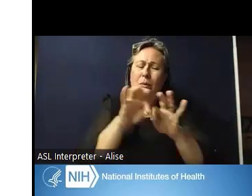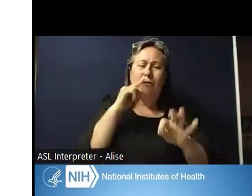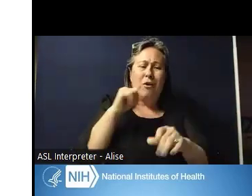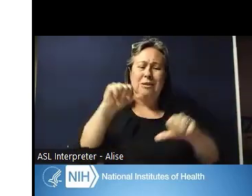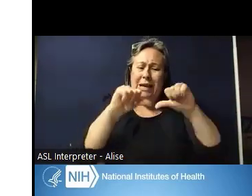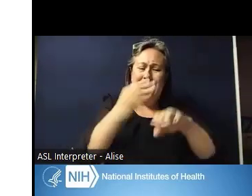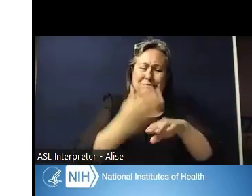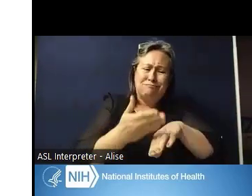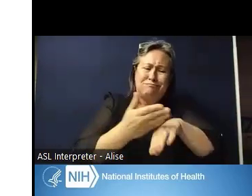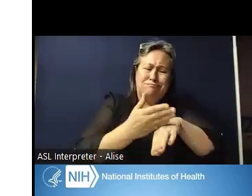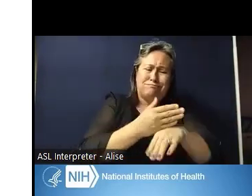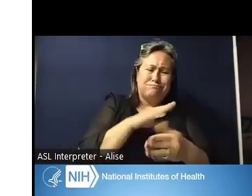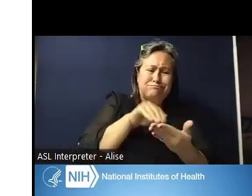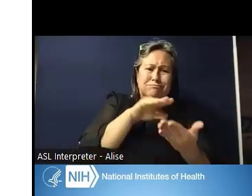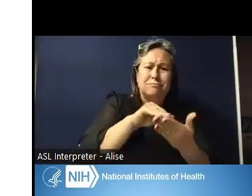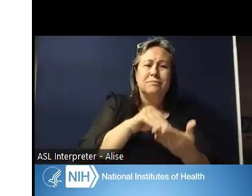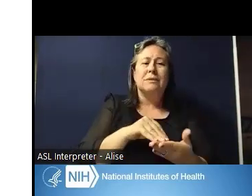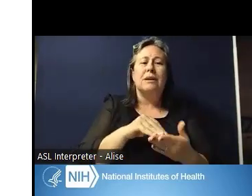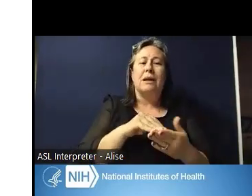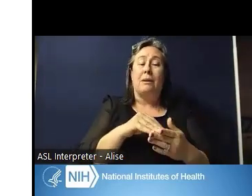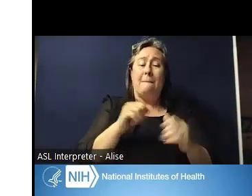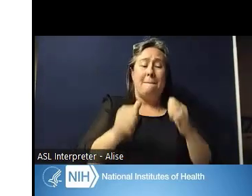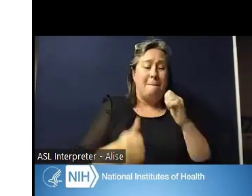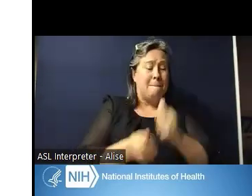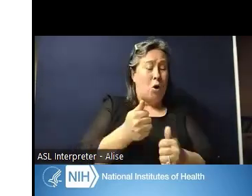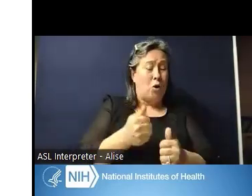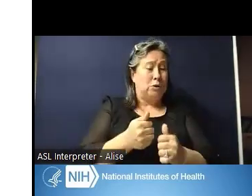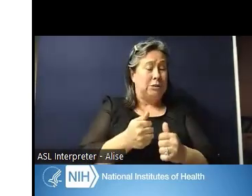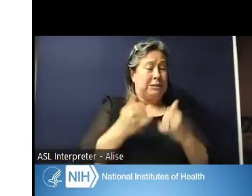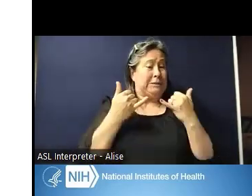critical to solving the most pressing and perplexing health challenges.